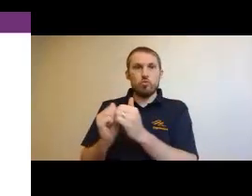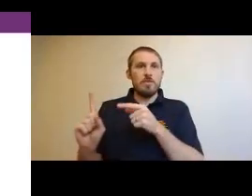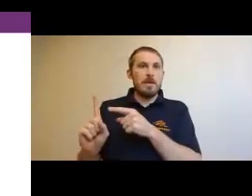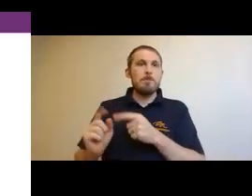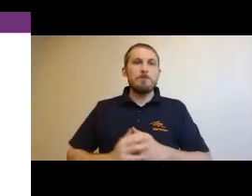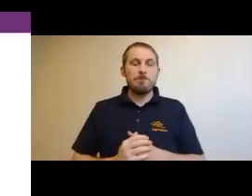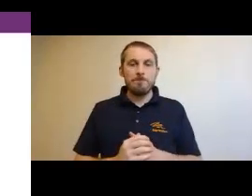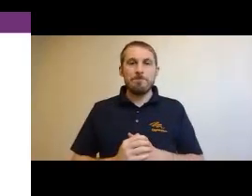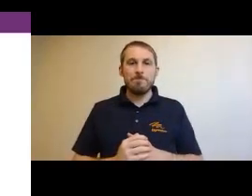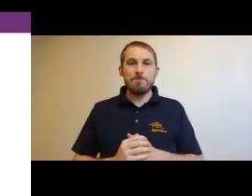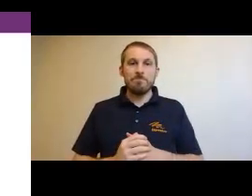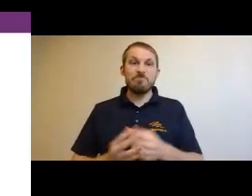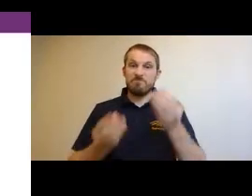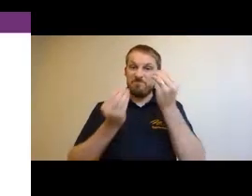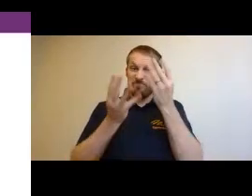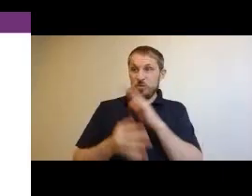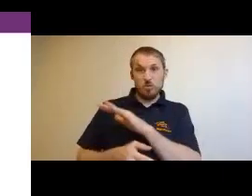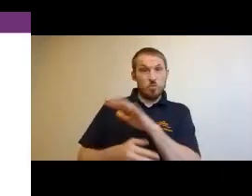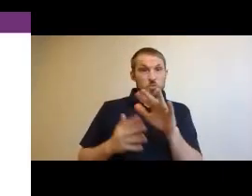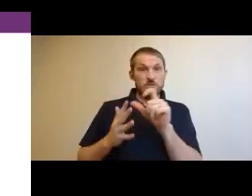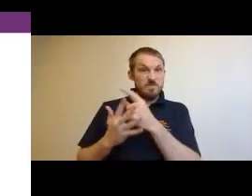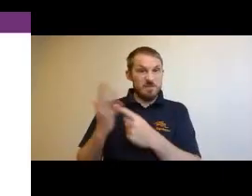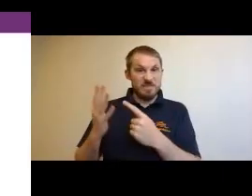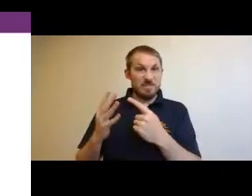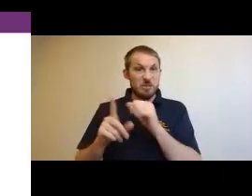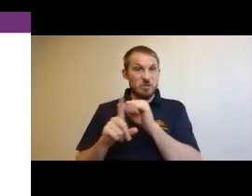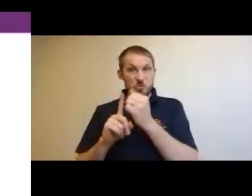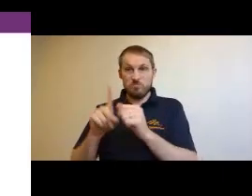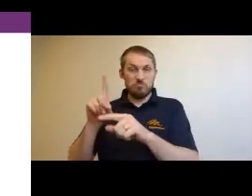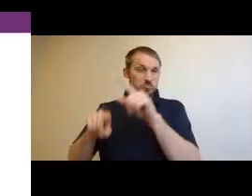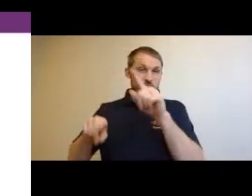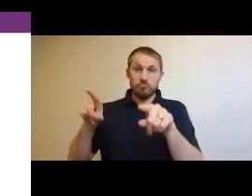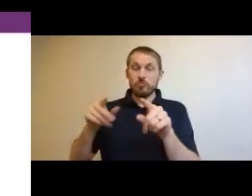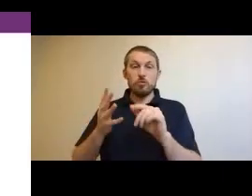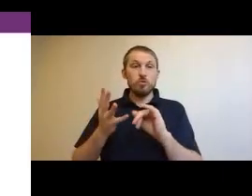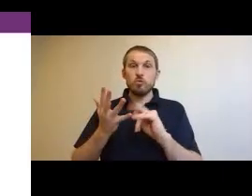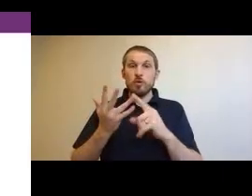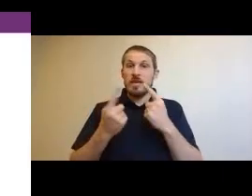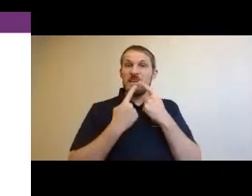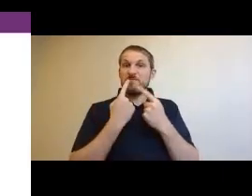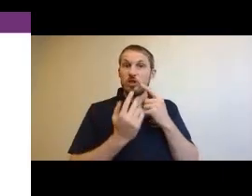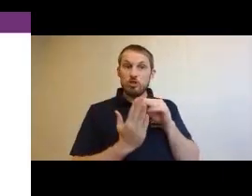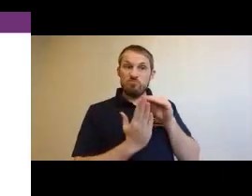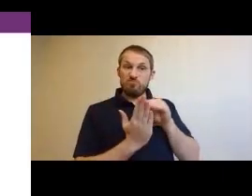Everyone's disability and situation is different and the information that's helpful for one person might